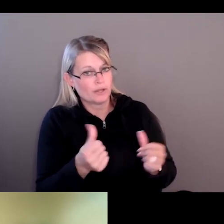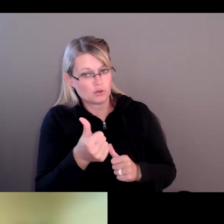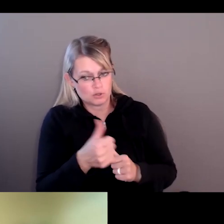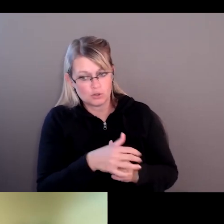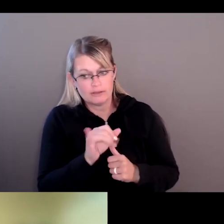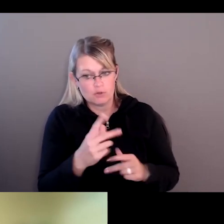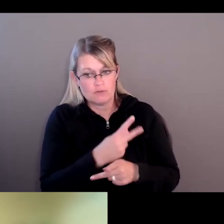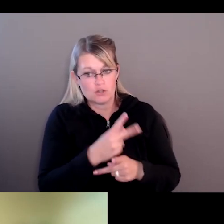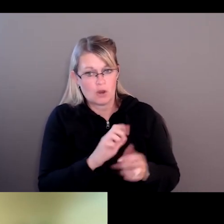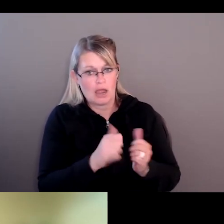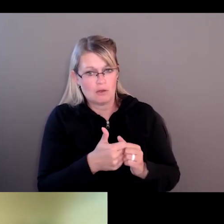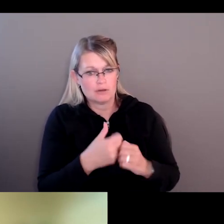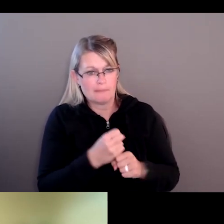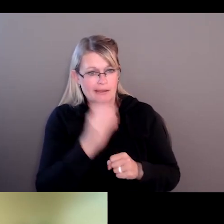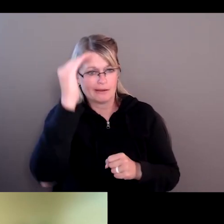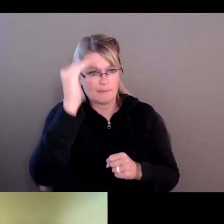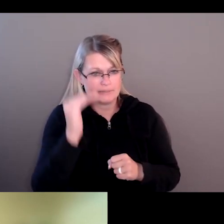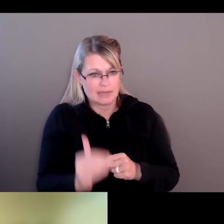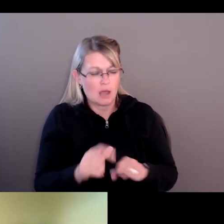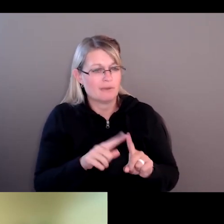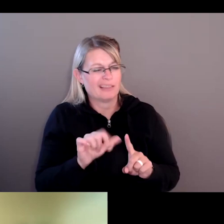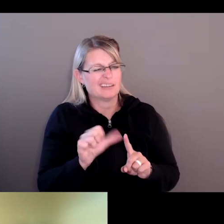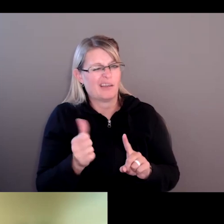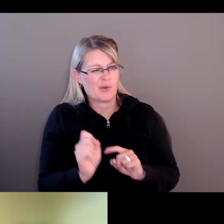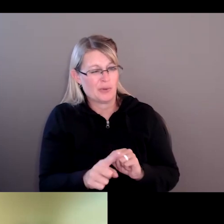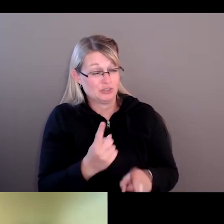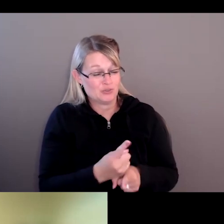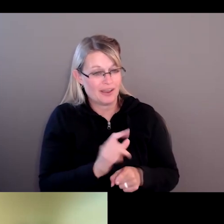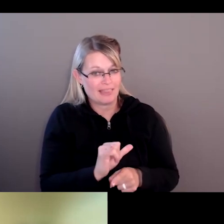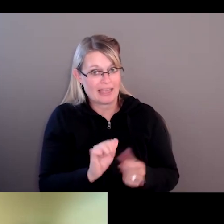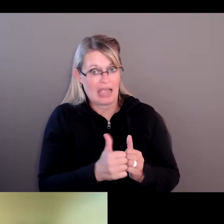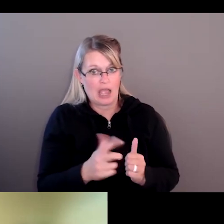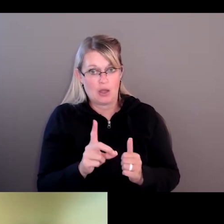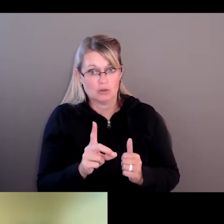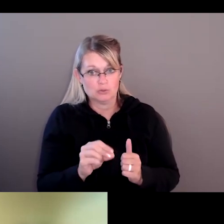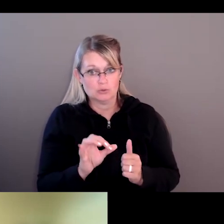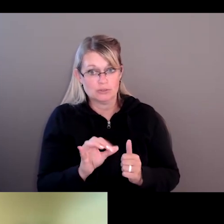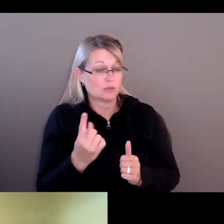out how to go top down. But that's a whole other question, somebody talked about this in the chat